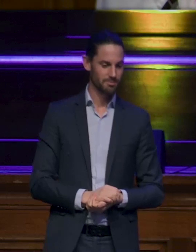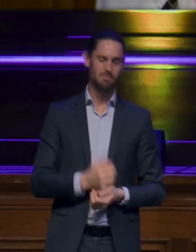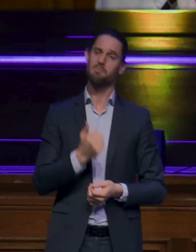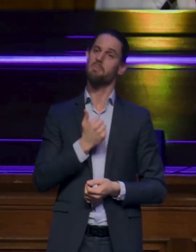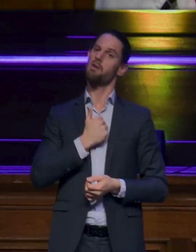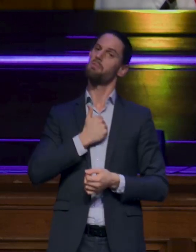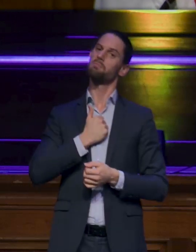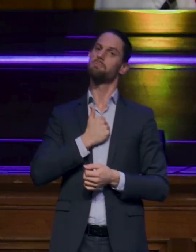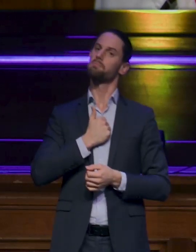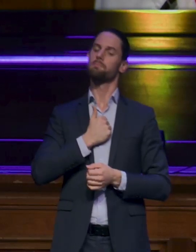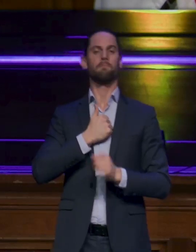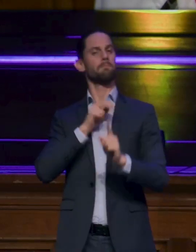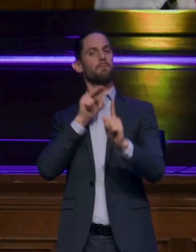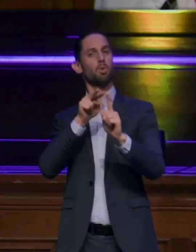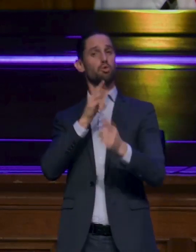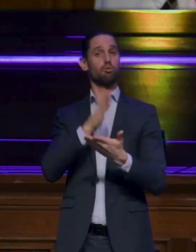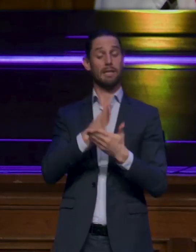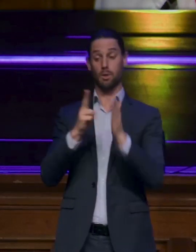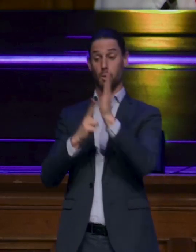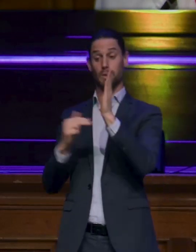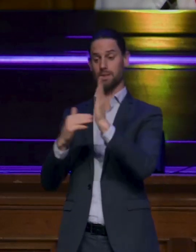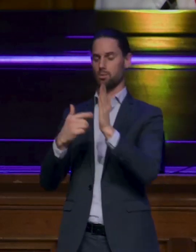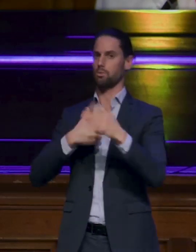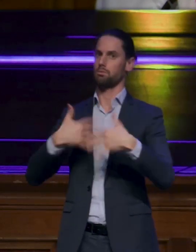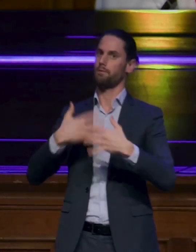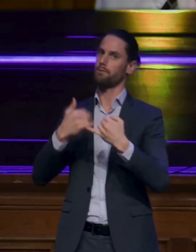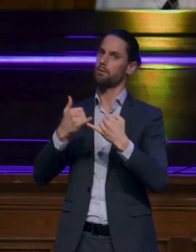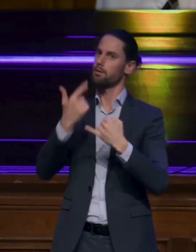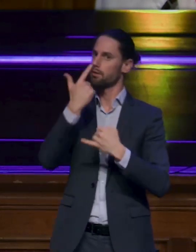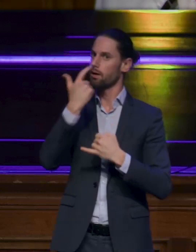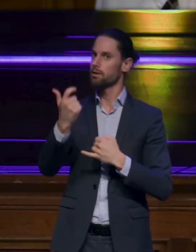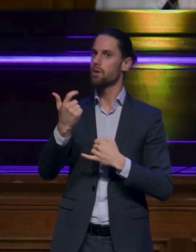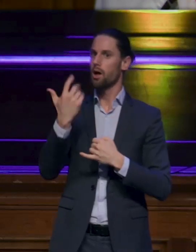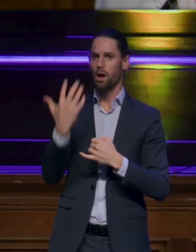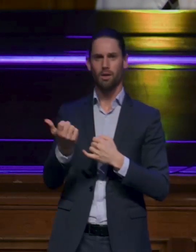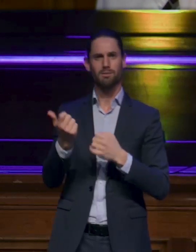know we've been blessed in New Zealand with a long list of amazing politicians